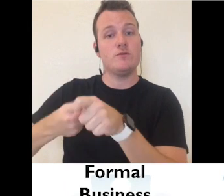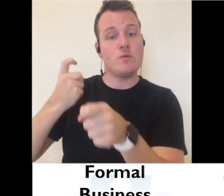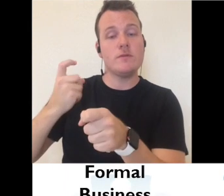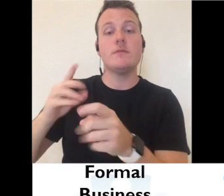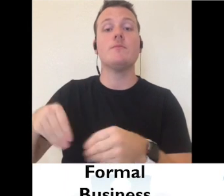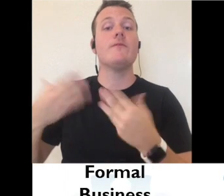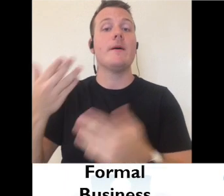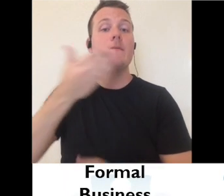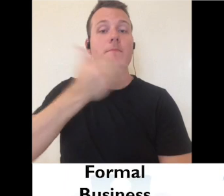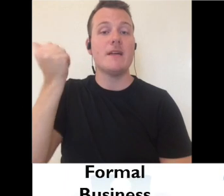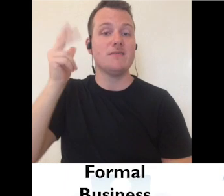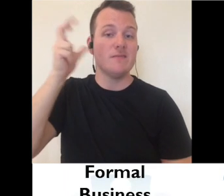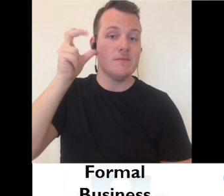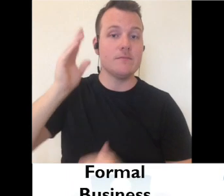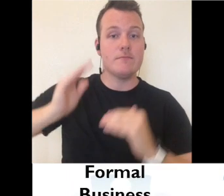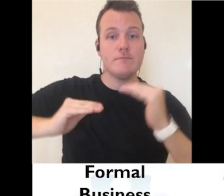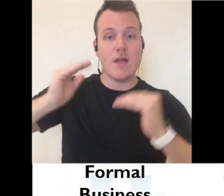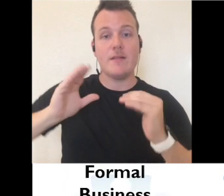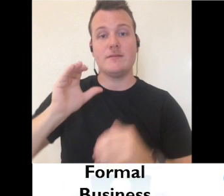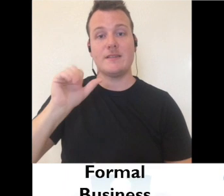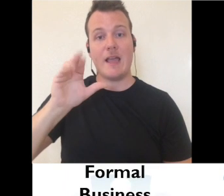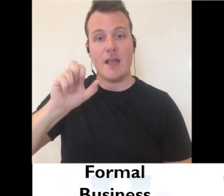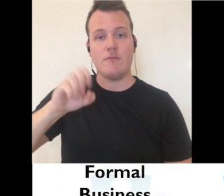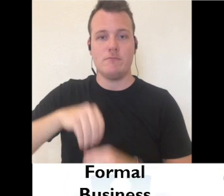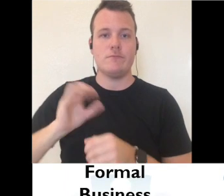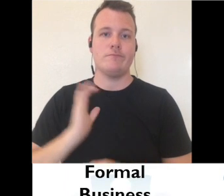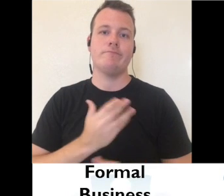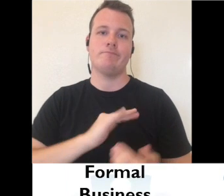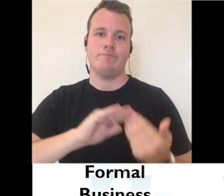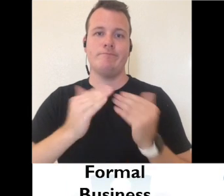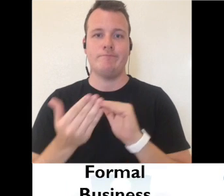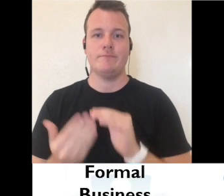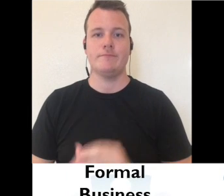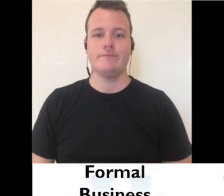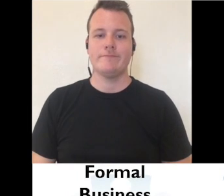a little bit of a proclamation, but you need to have something like that that's